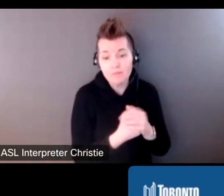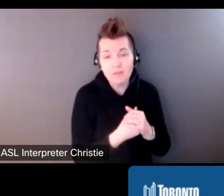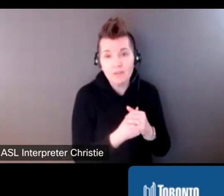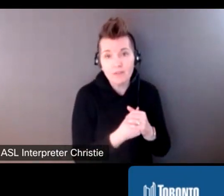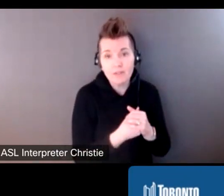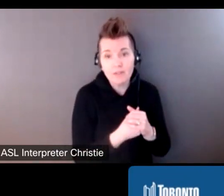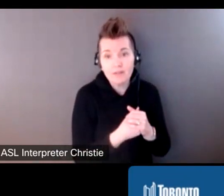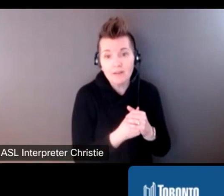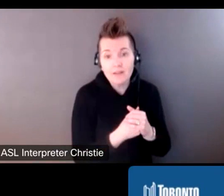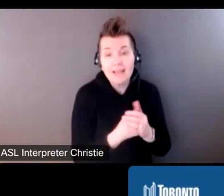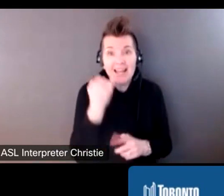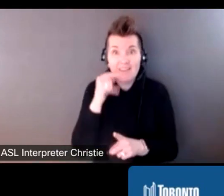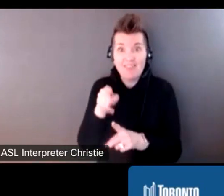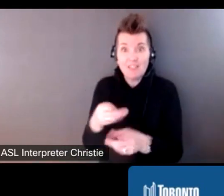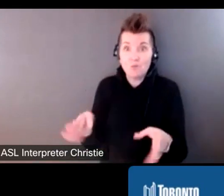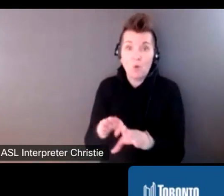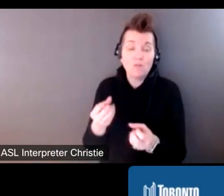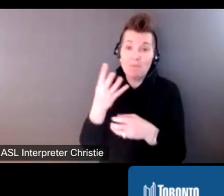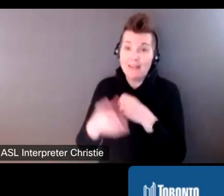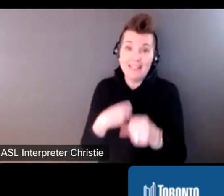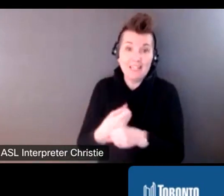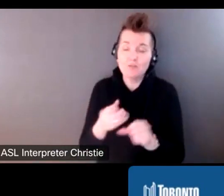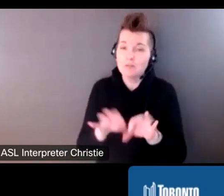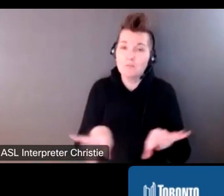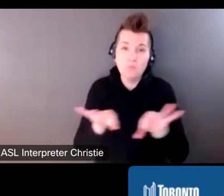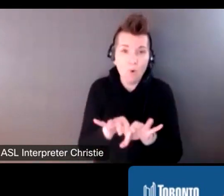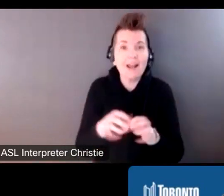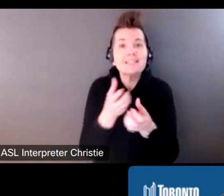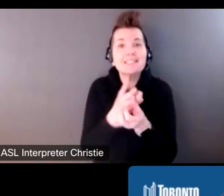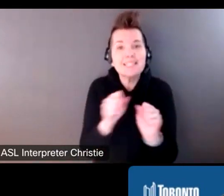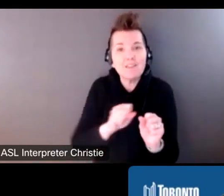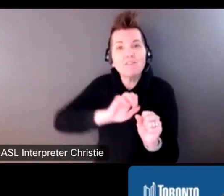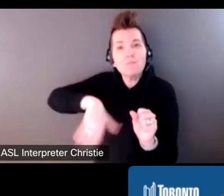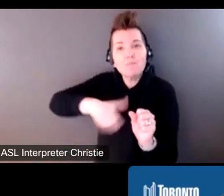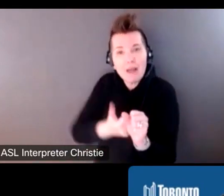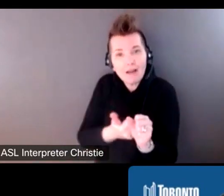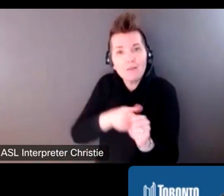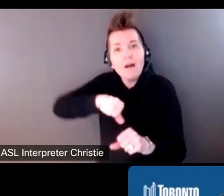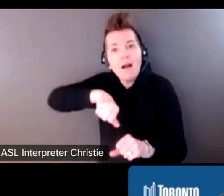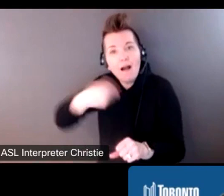we need to make sure that there's a safe, accessible, viable alternative for residents